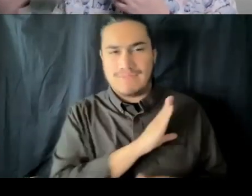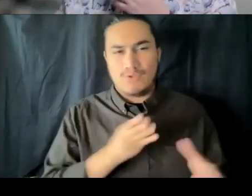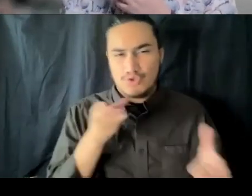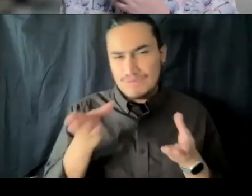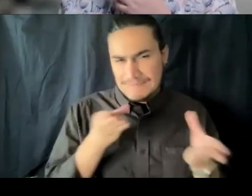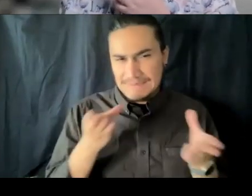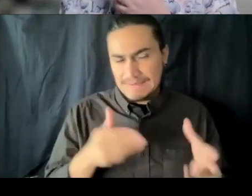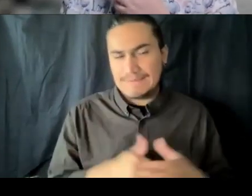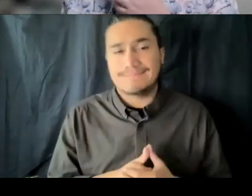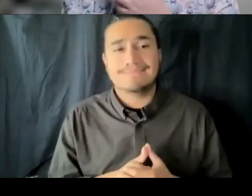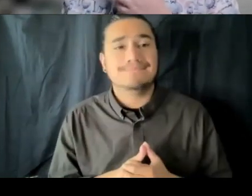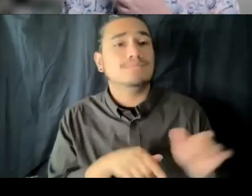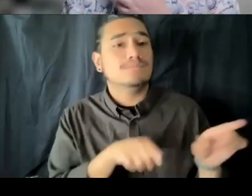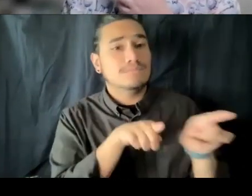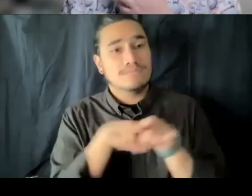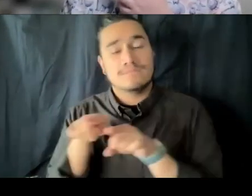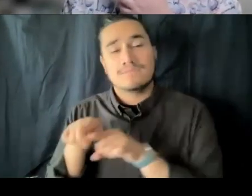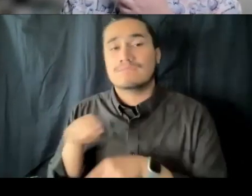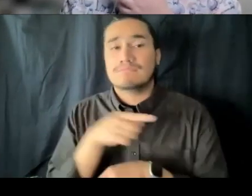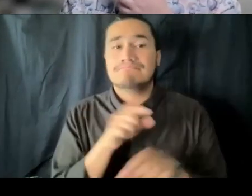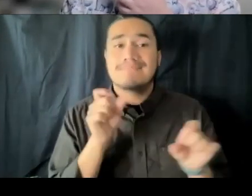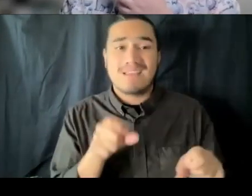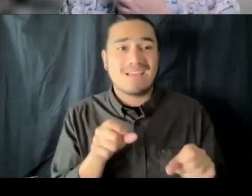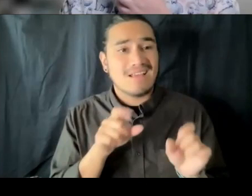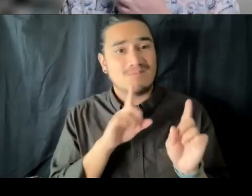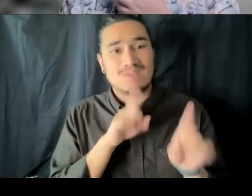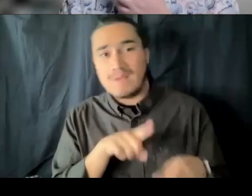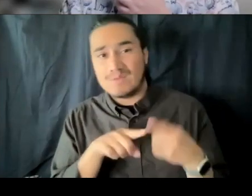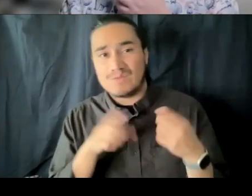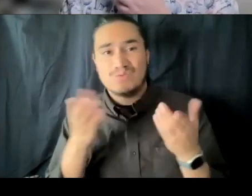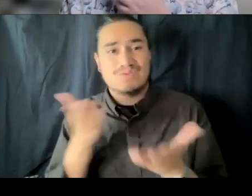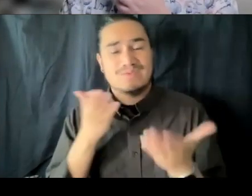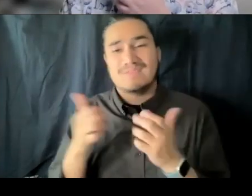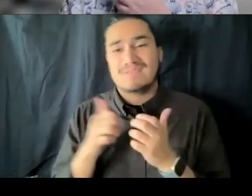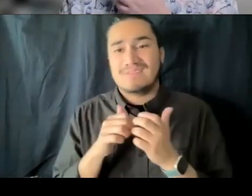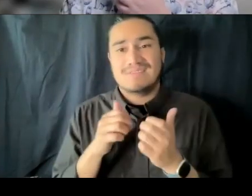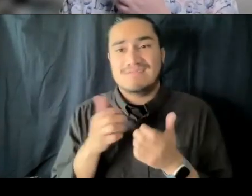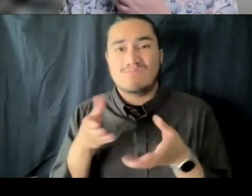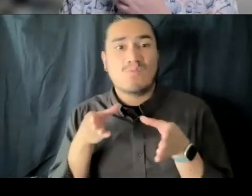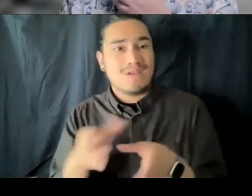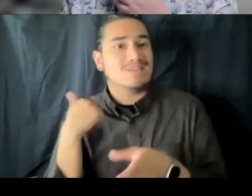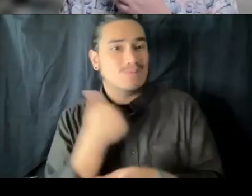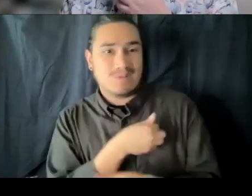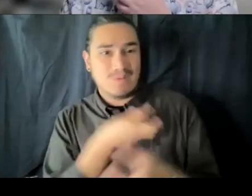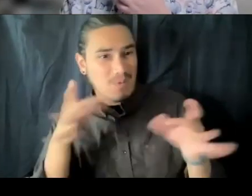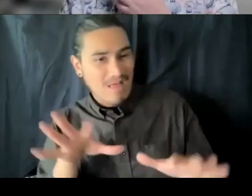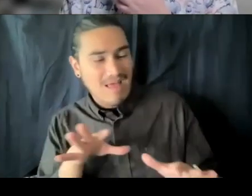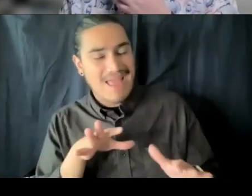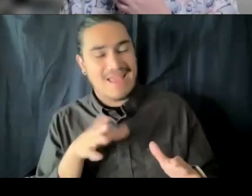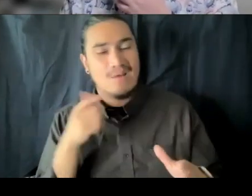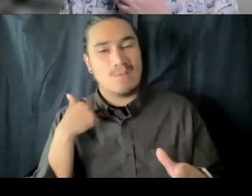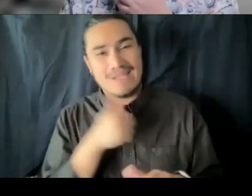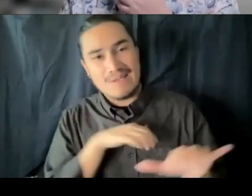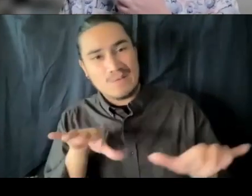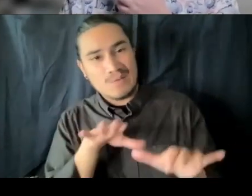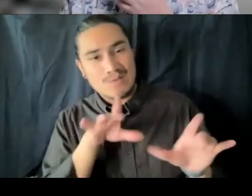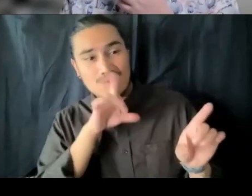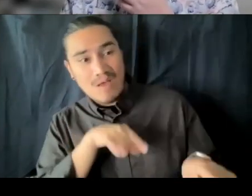And they may respond to experiences in ways we don't like. Again, so noticing our reactions is really critical to addressing that bias.